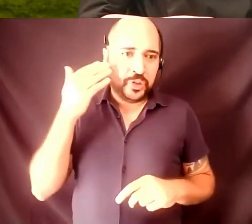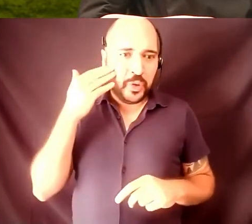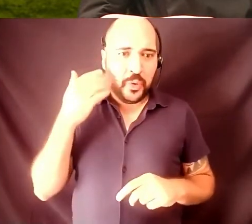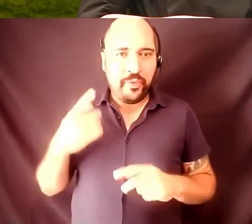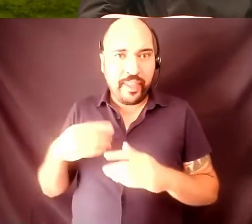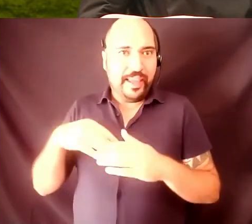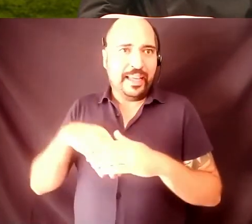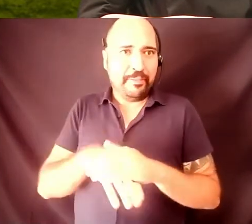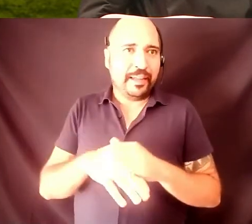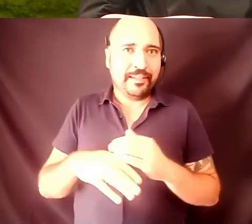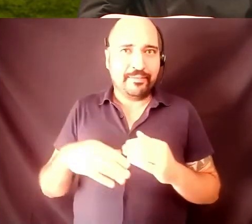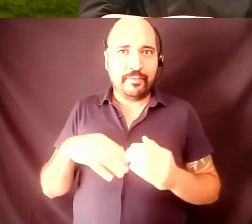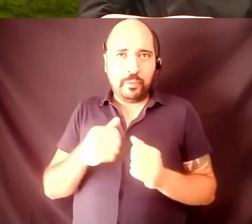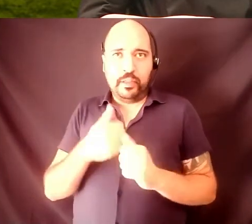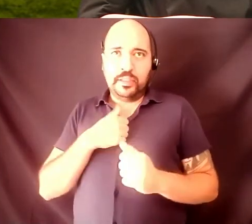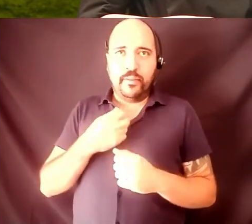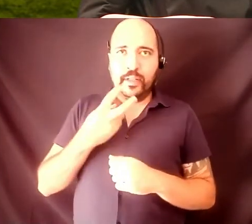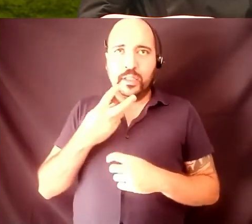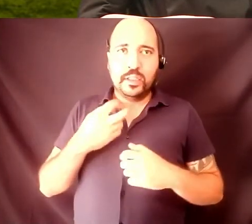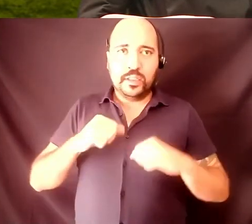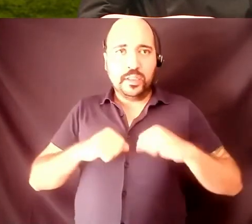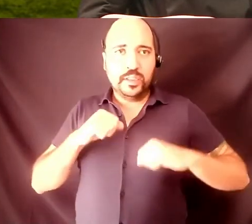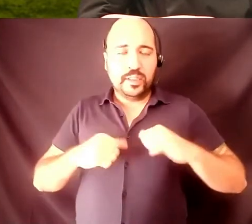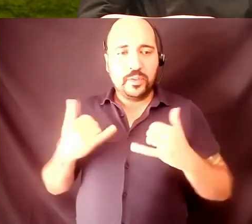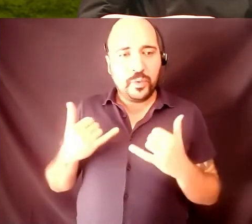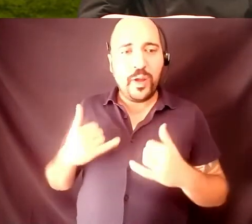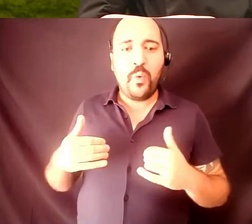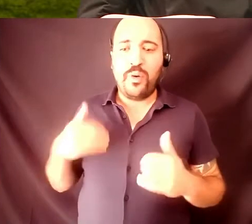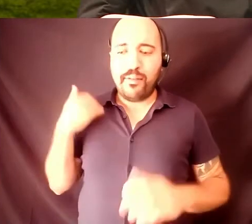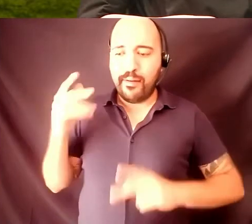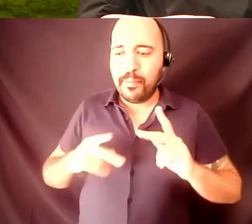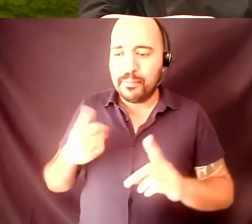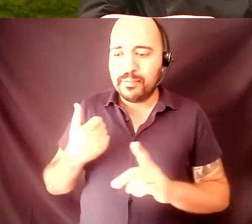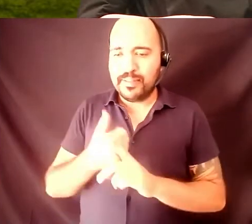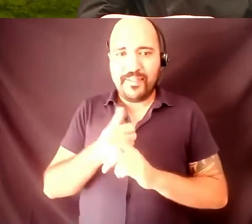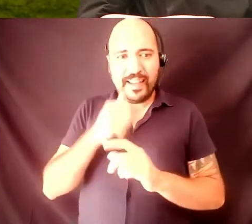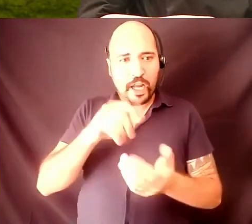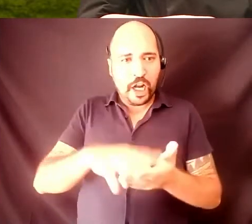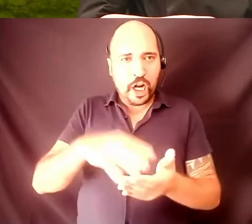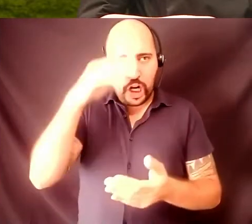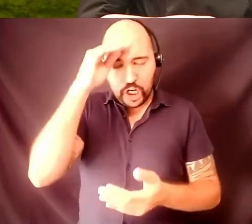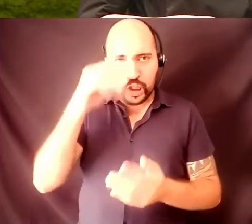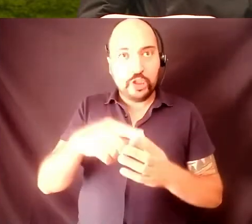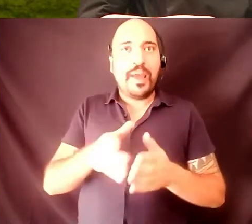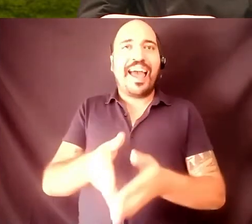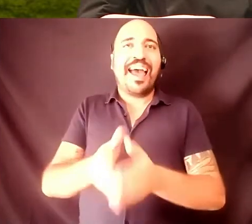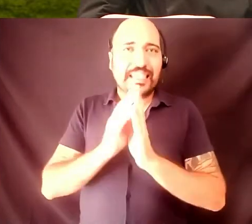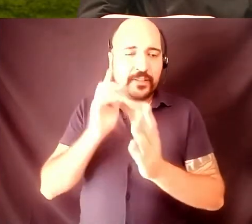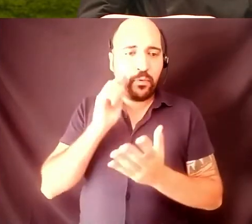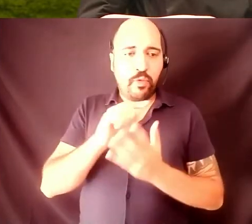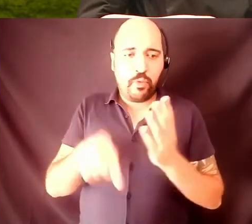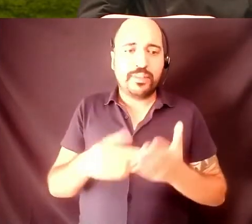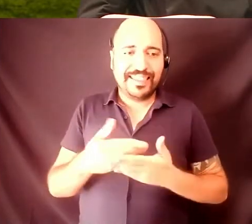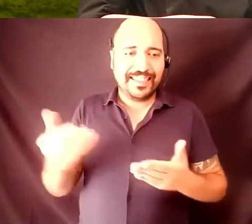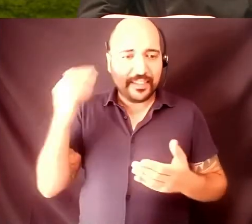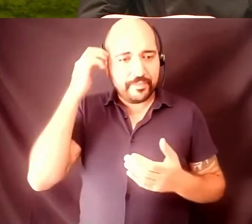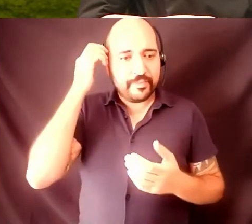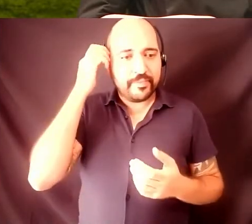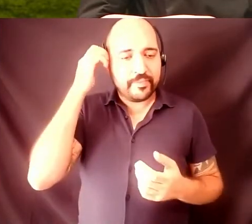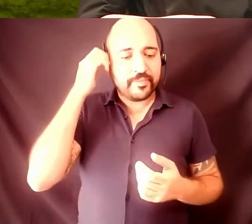Or young people themselves can learn to ask for those things. That part! And that's the next piece.